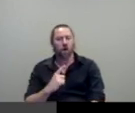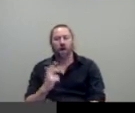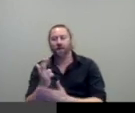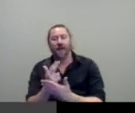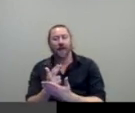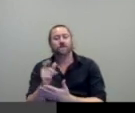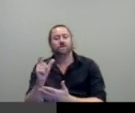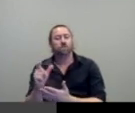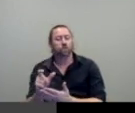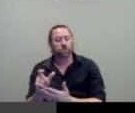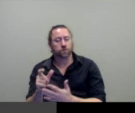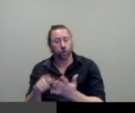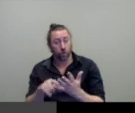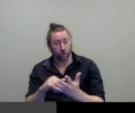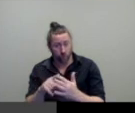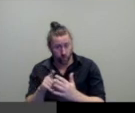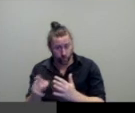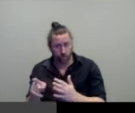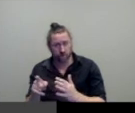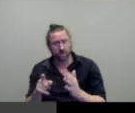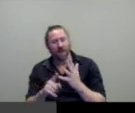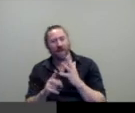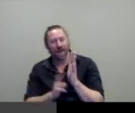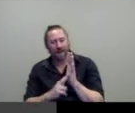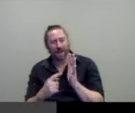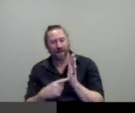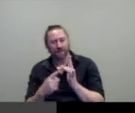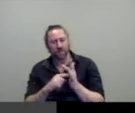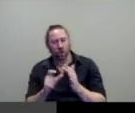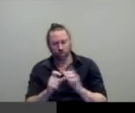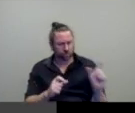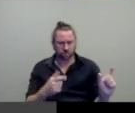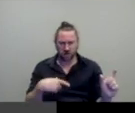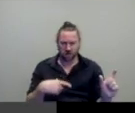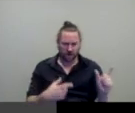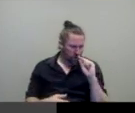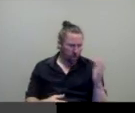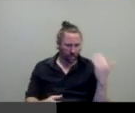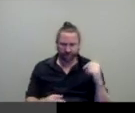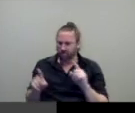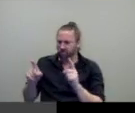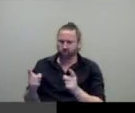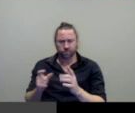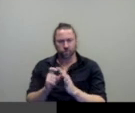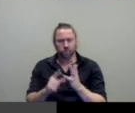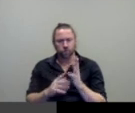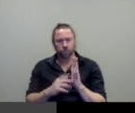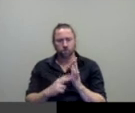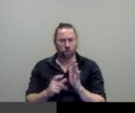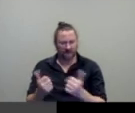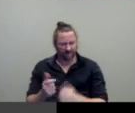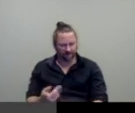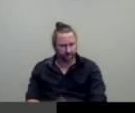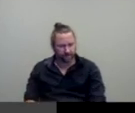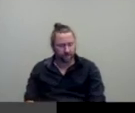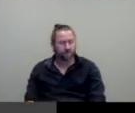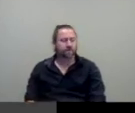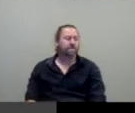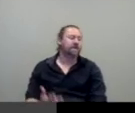why is the artist also using the word untitled well I want to use these examples to say